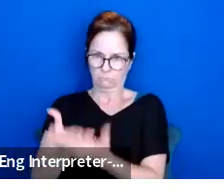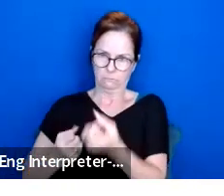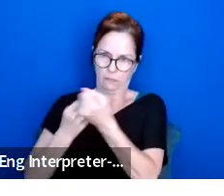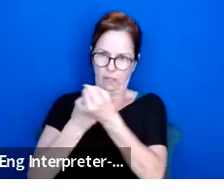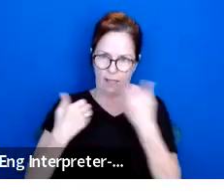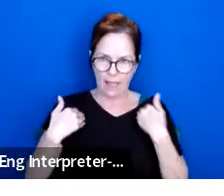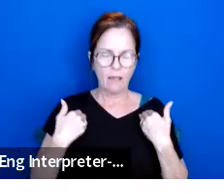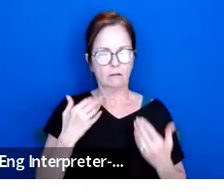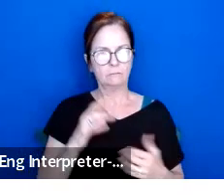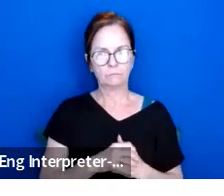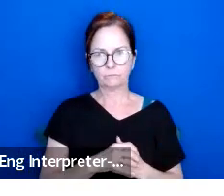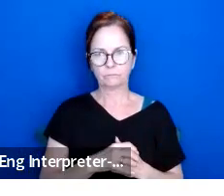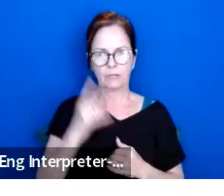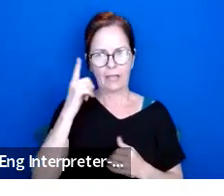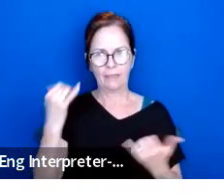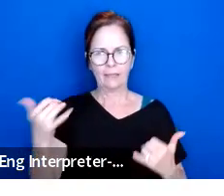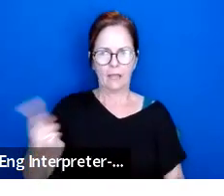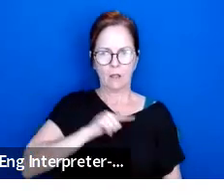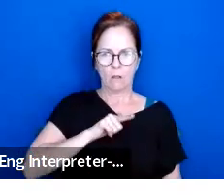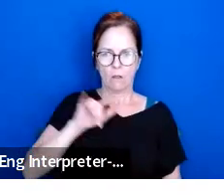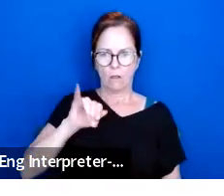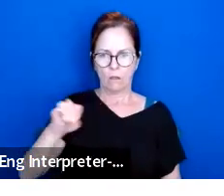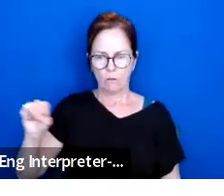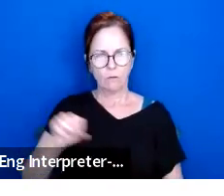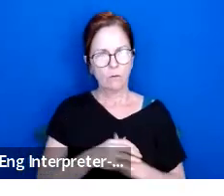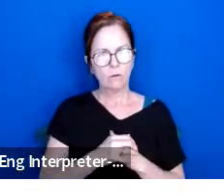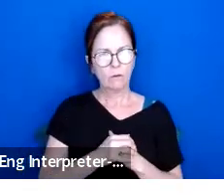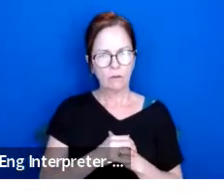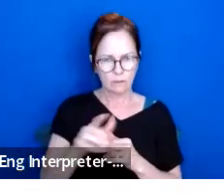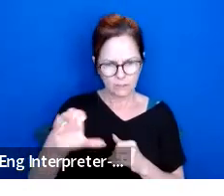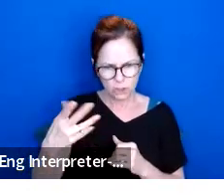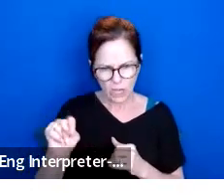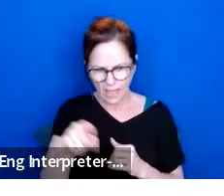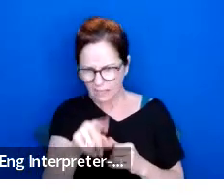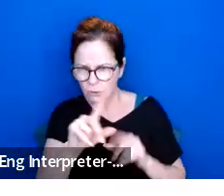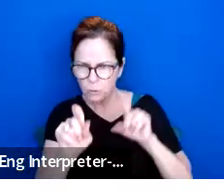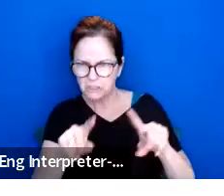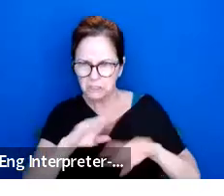Okay, I think this is me. I think we've caught up on the questions in the chat.